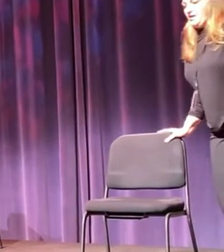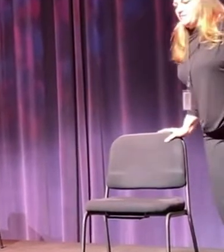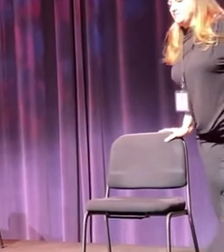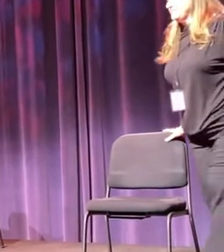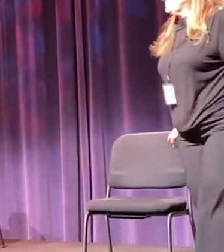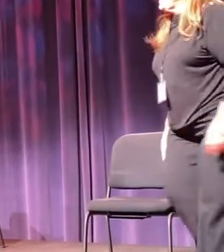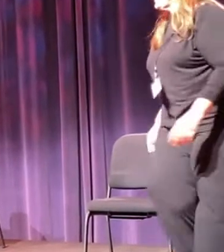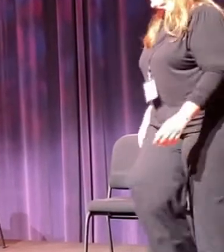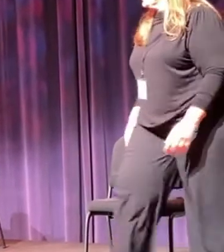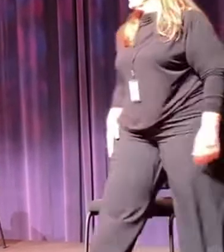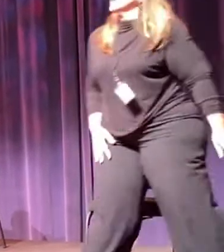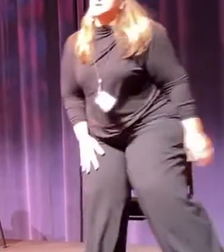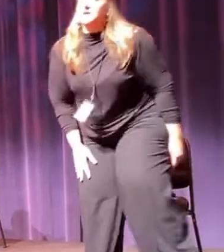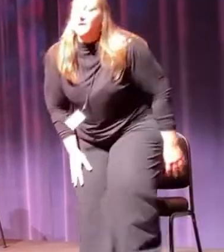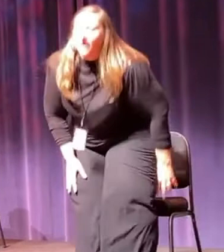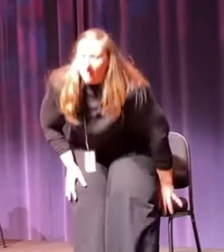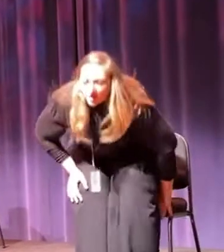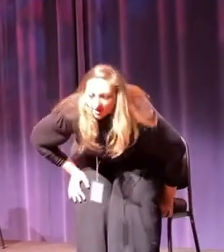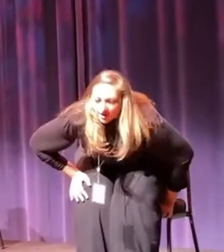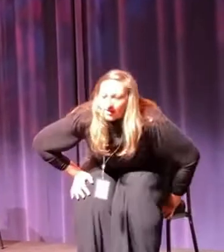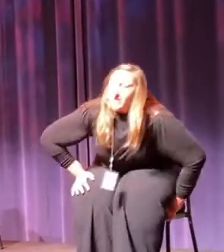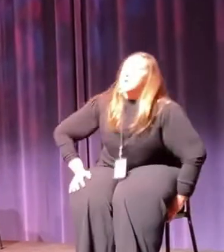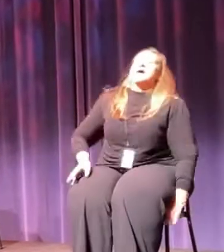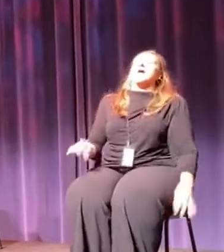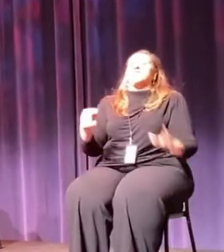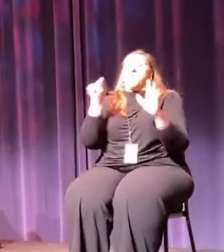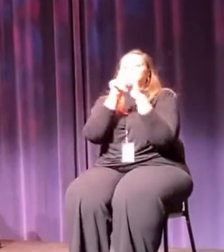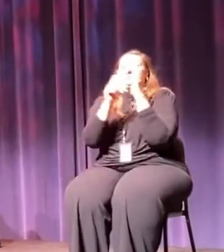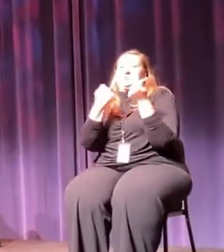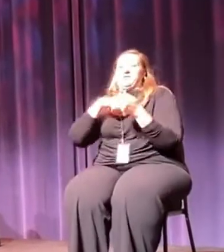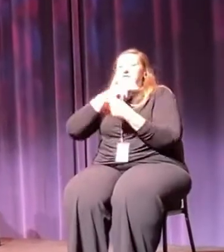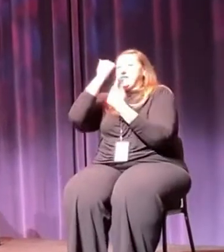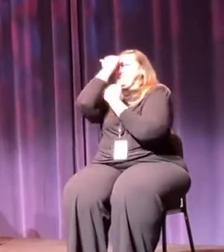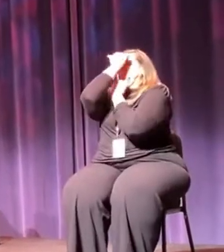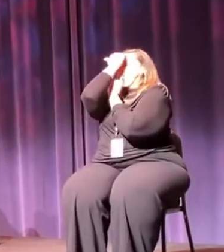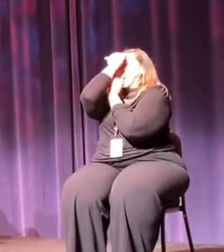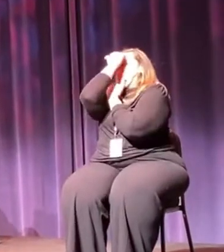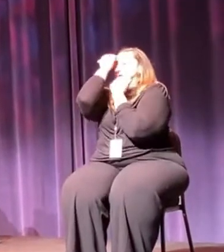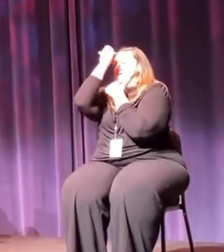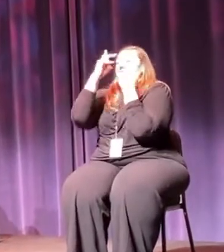They want to brainwash us into anticipated soul death and cut marks.